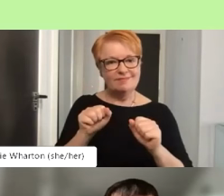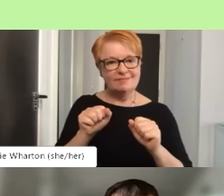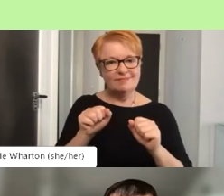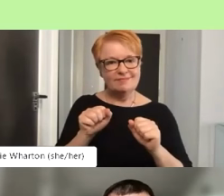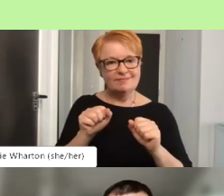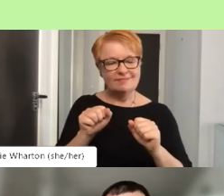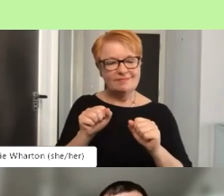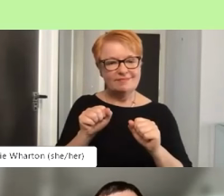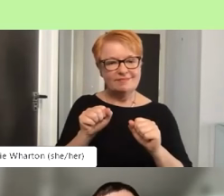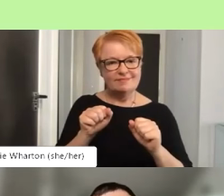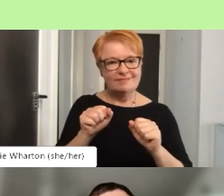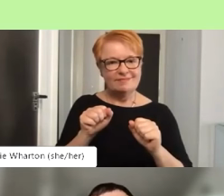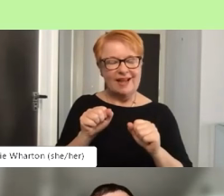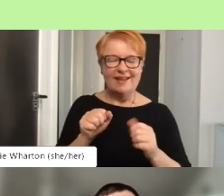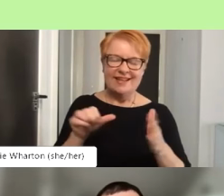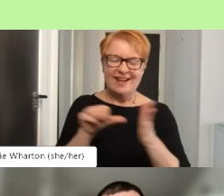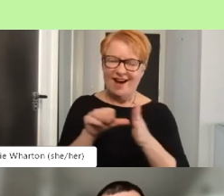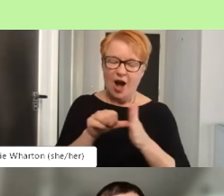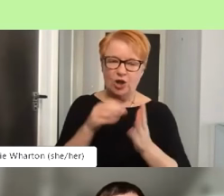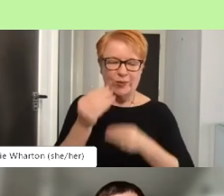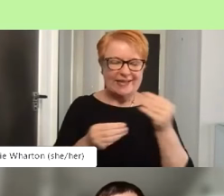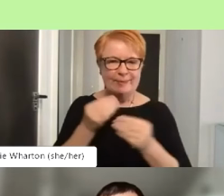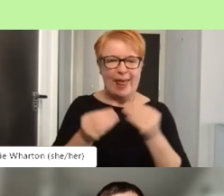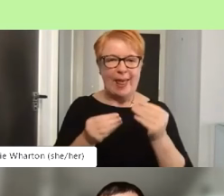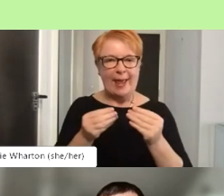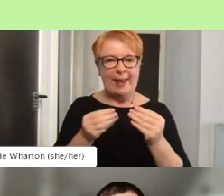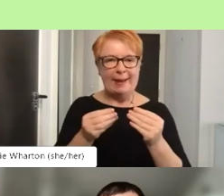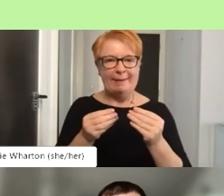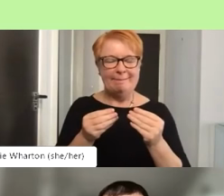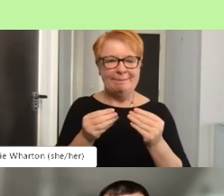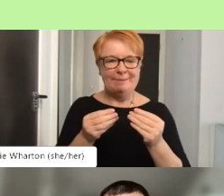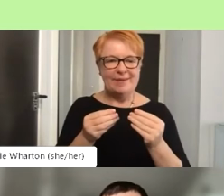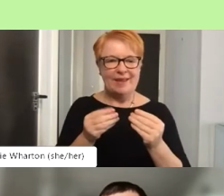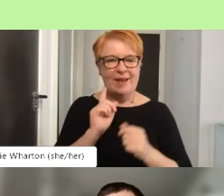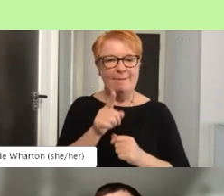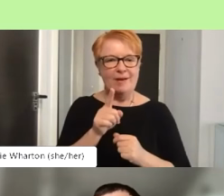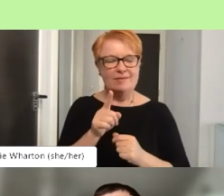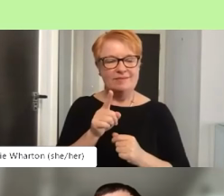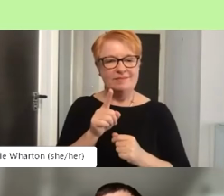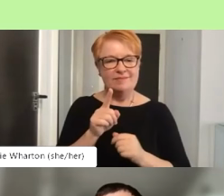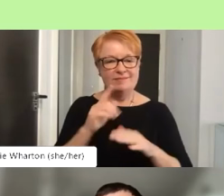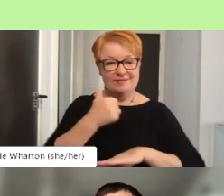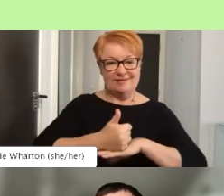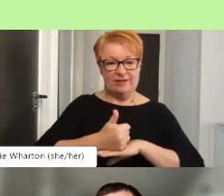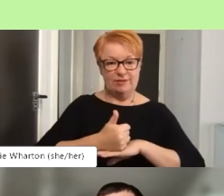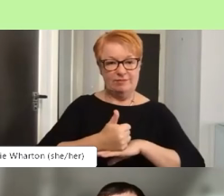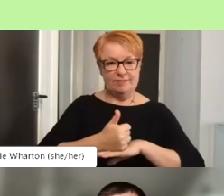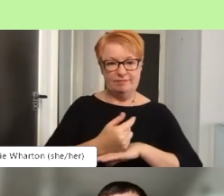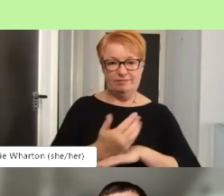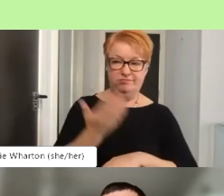presentations are very hard to explain a platform, which was initiated first in 2012. And now it's more than indicate.